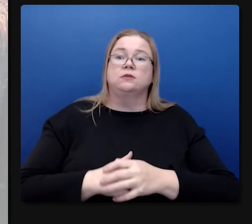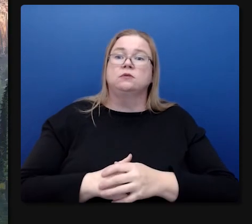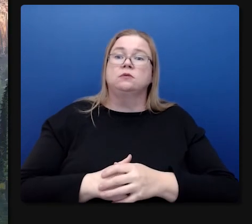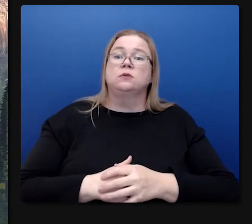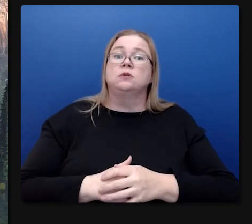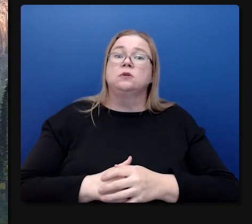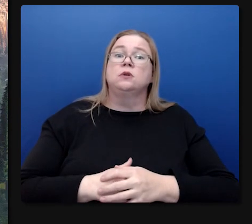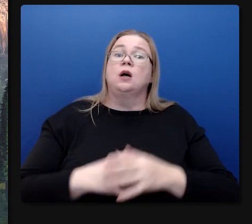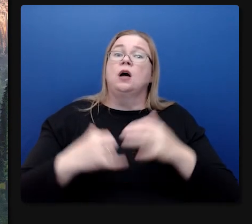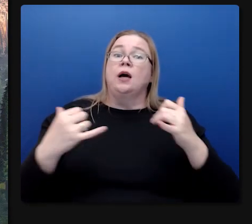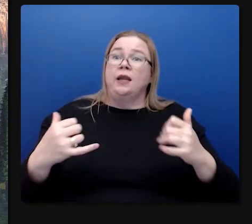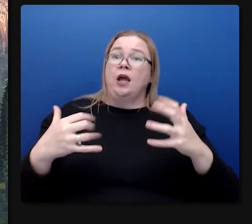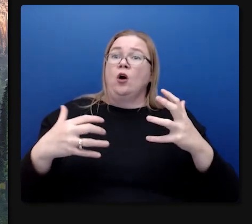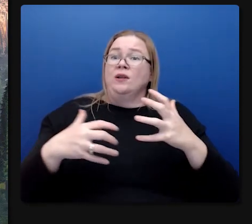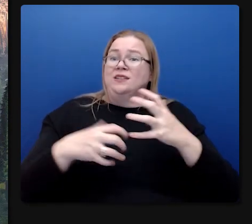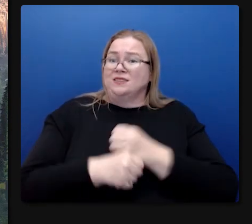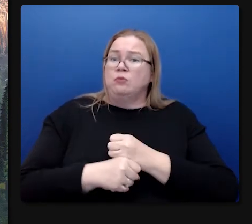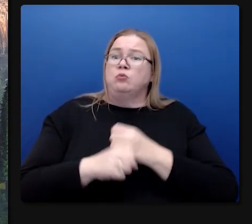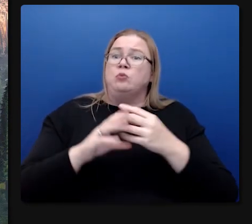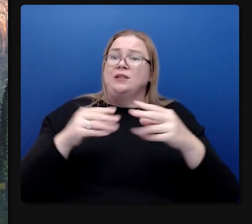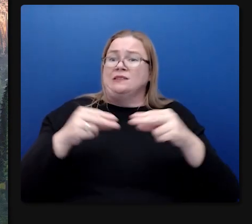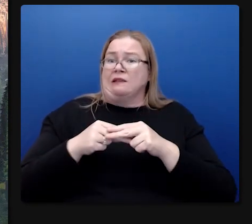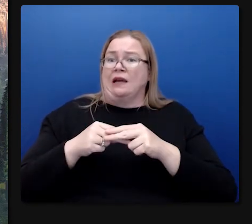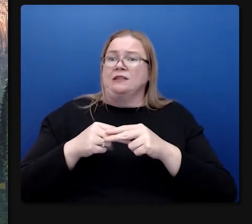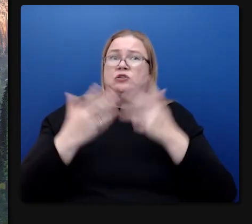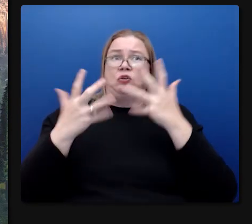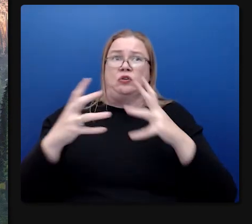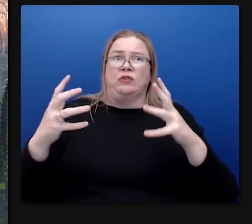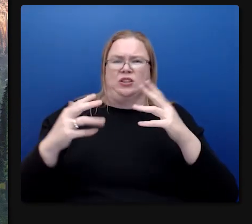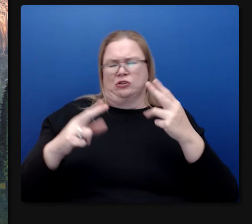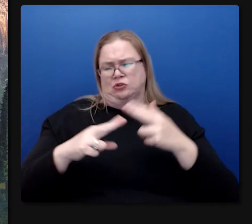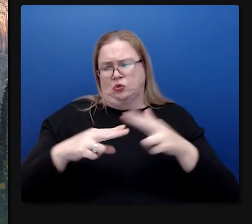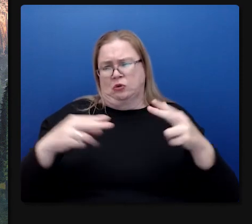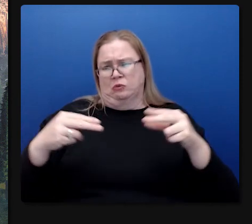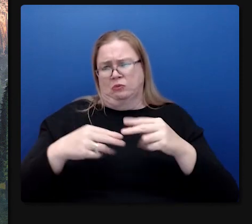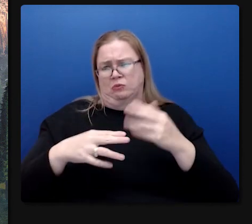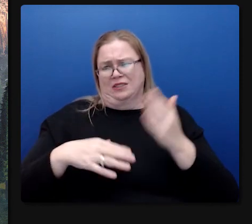As we jump into the summary slides to finish this all too brief presentation,